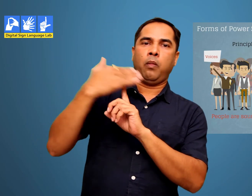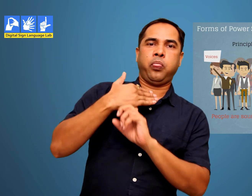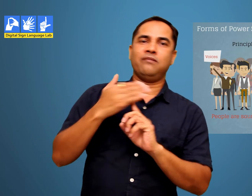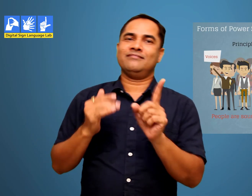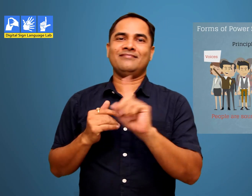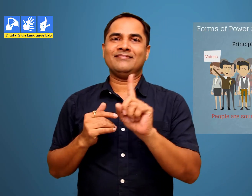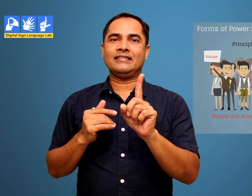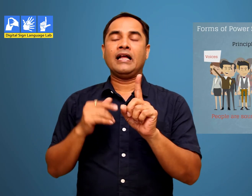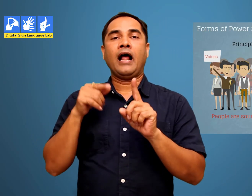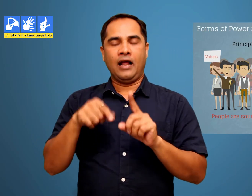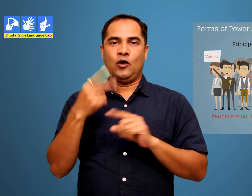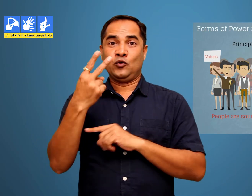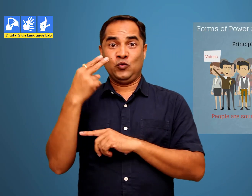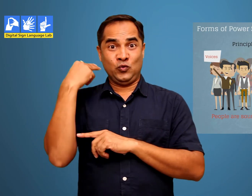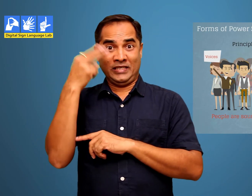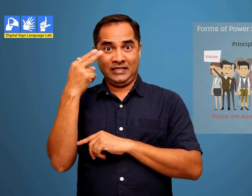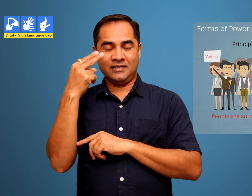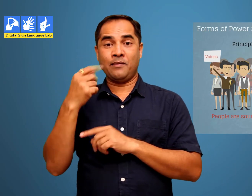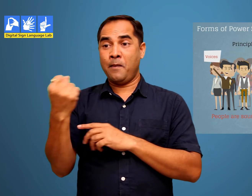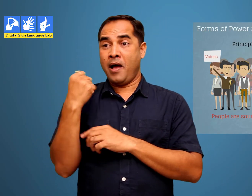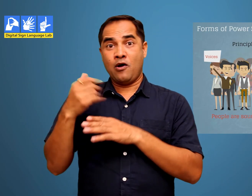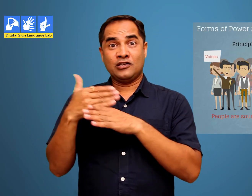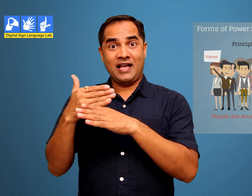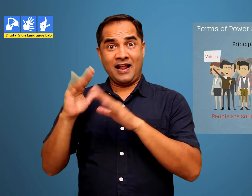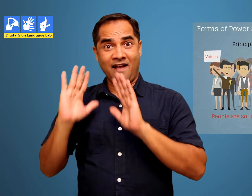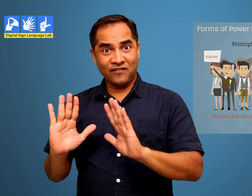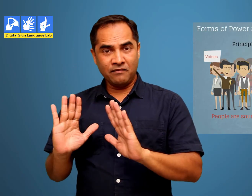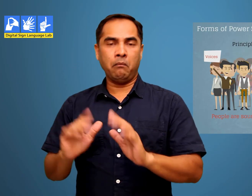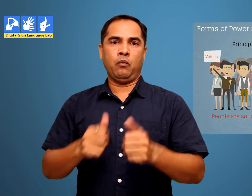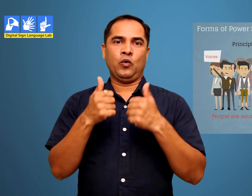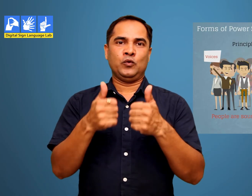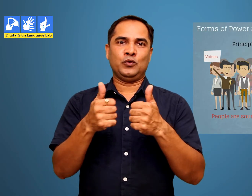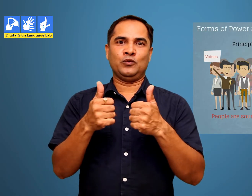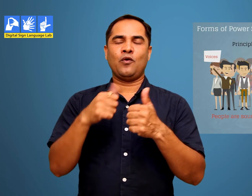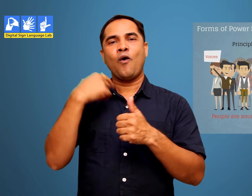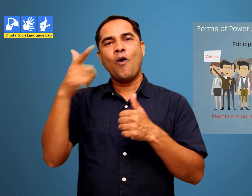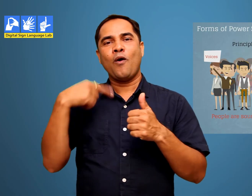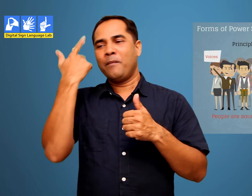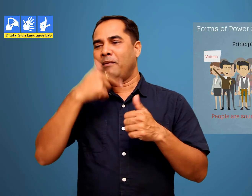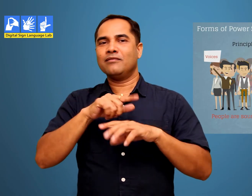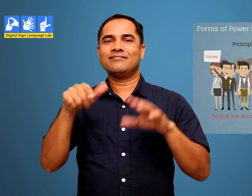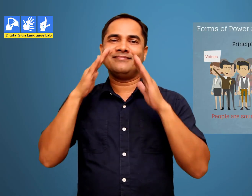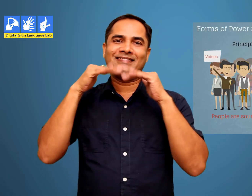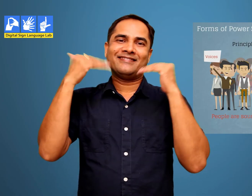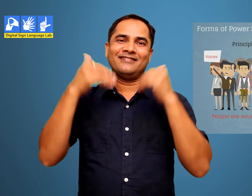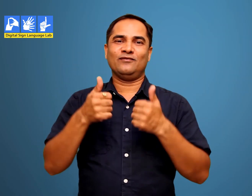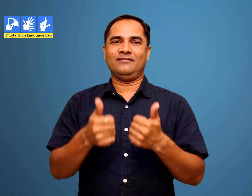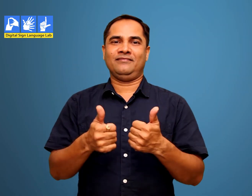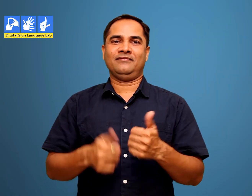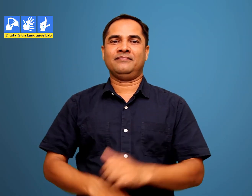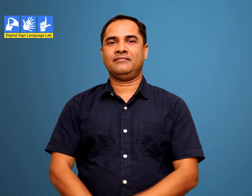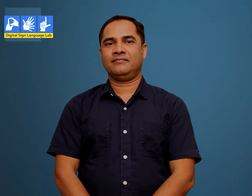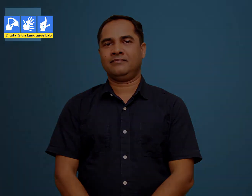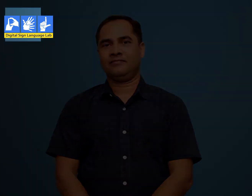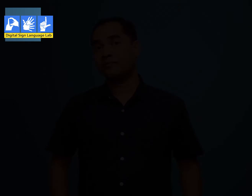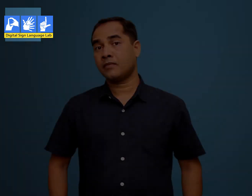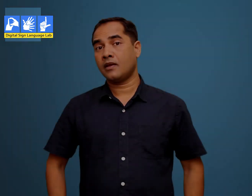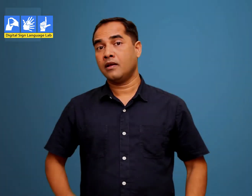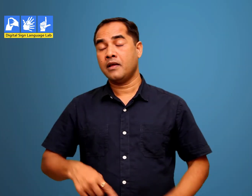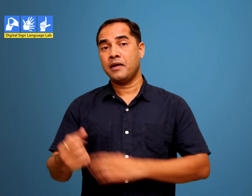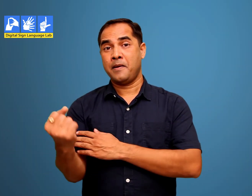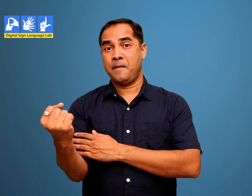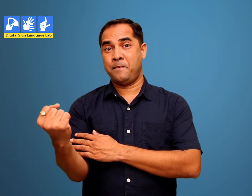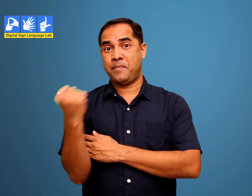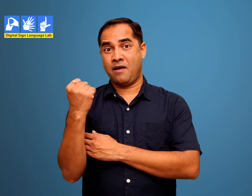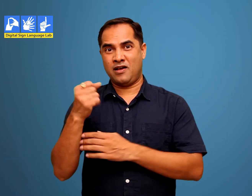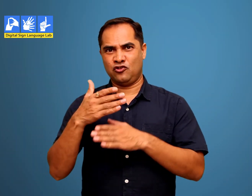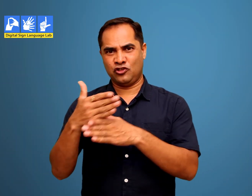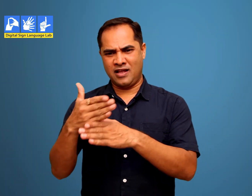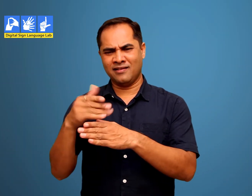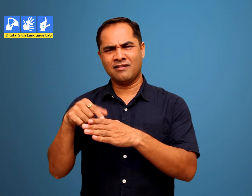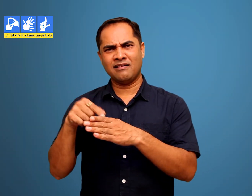These are the two main reasons for power sharing. Power sharing can be done in